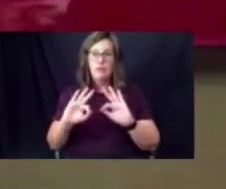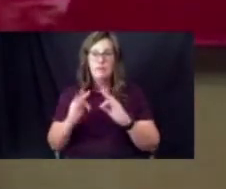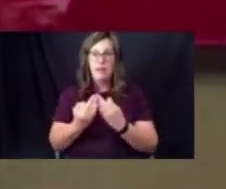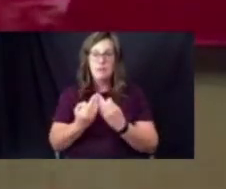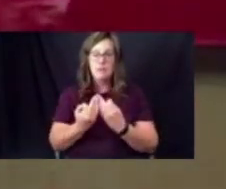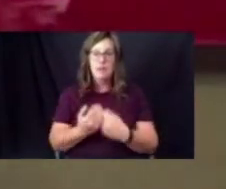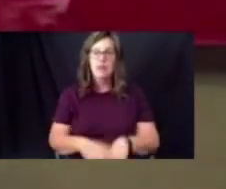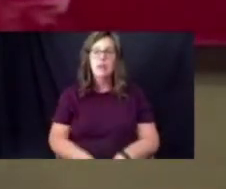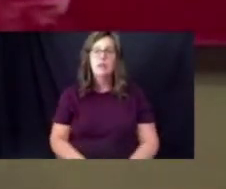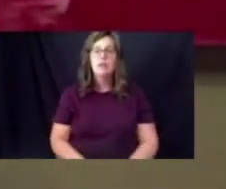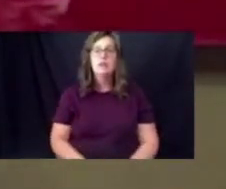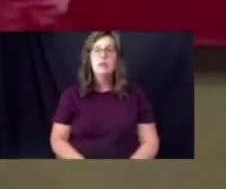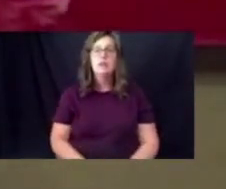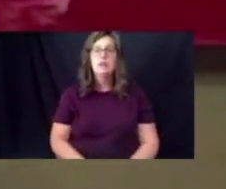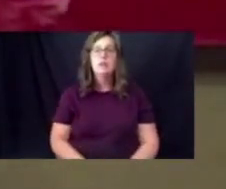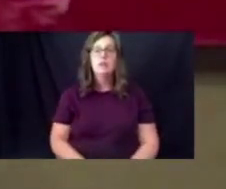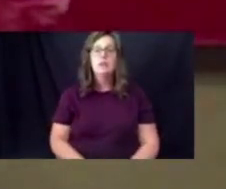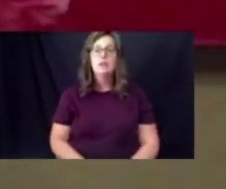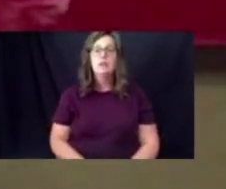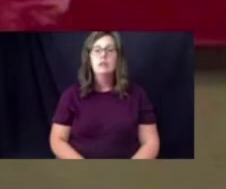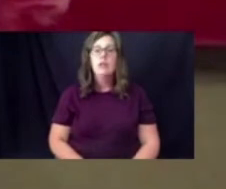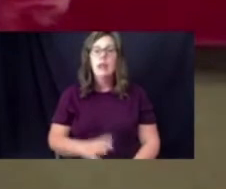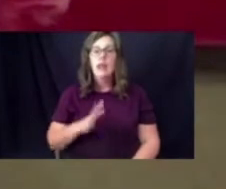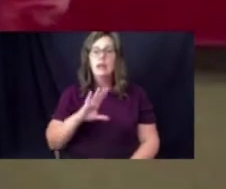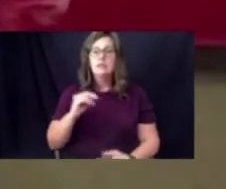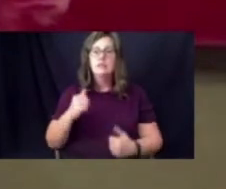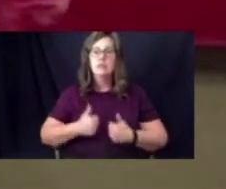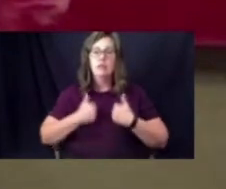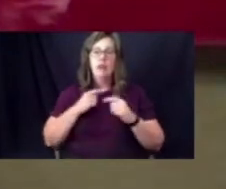is really what i'm getting at in terms of your own identity and that that was a really big